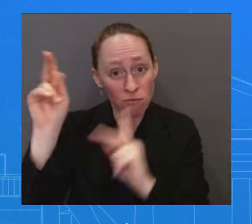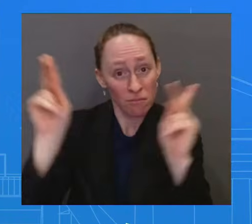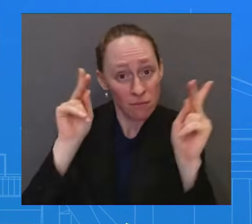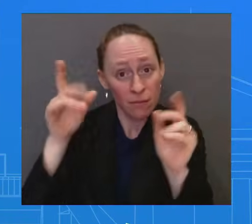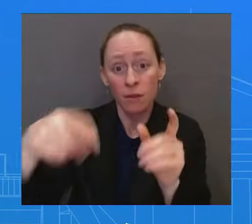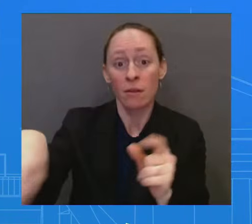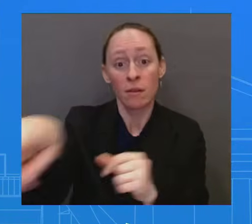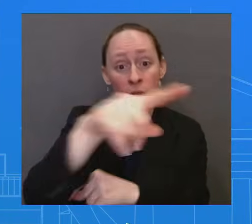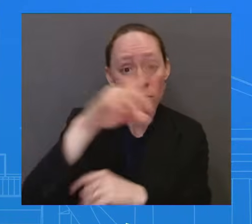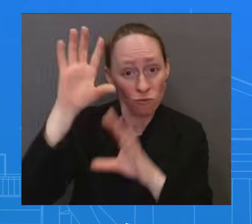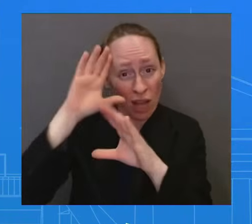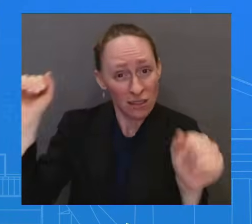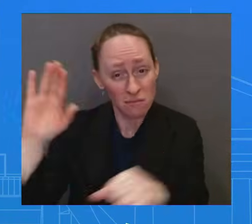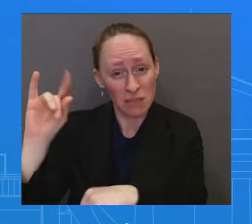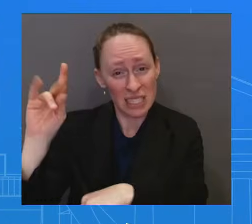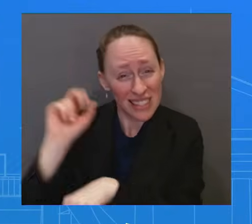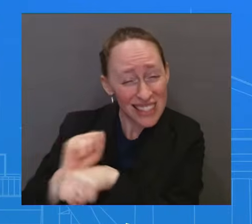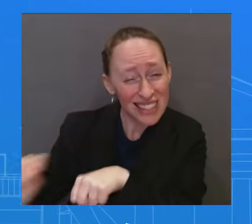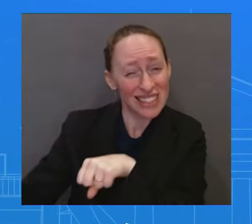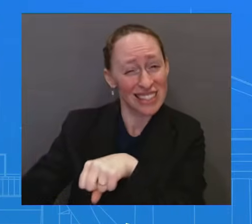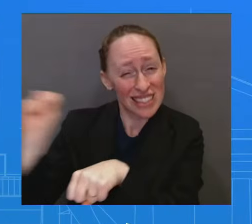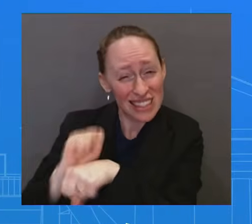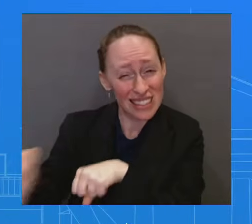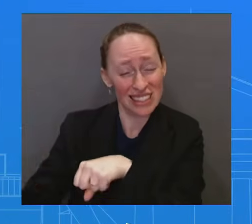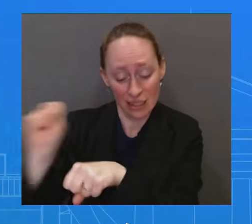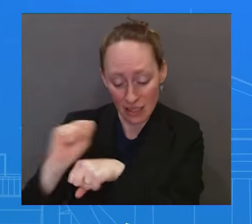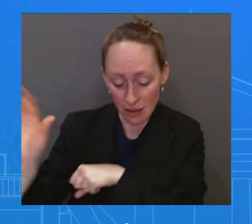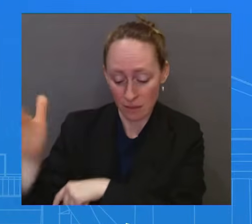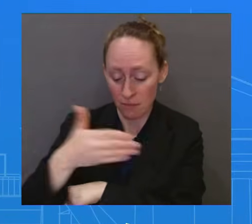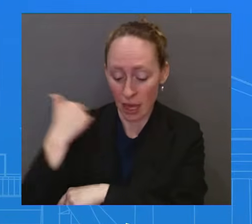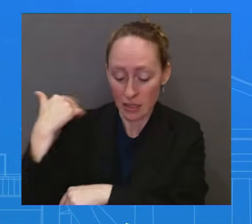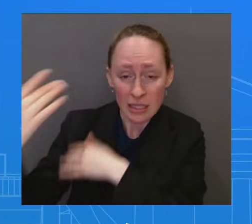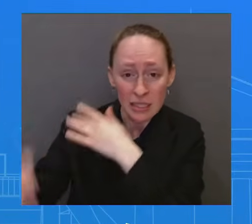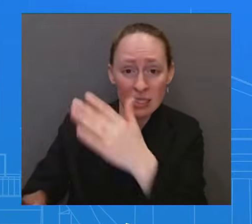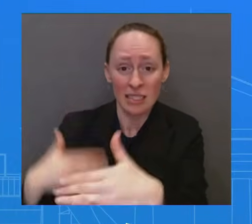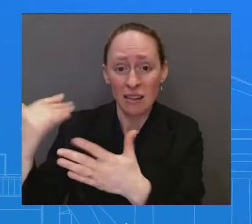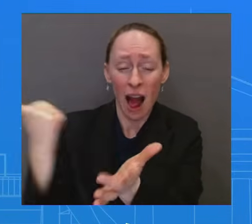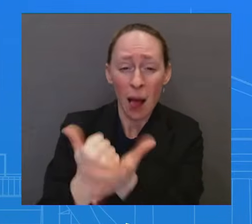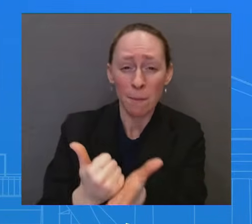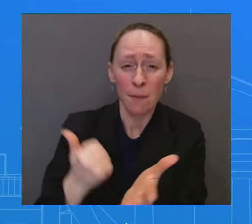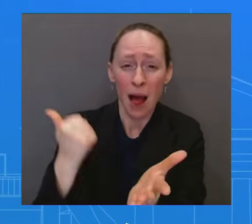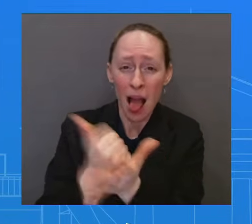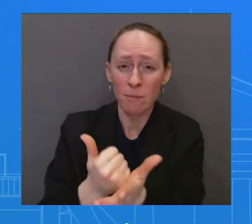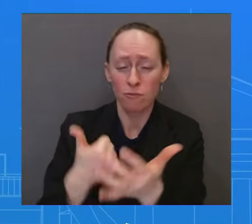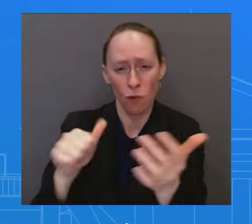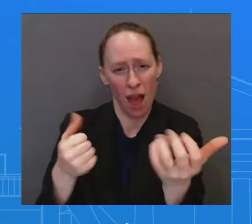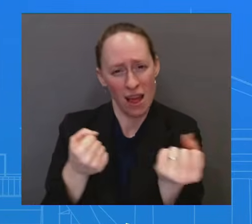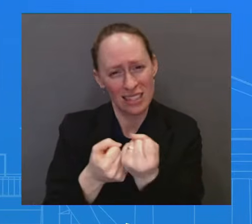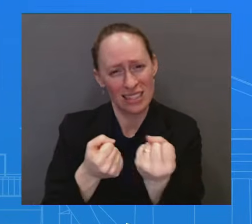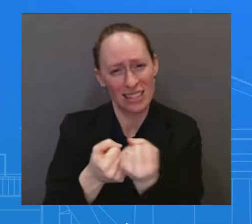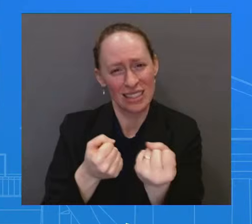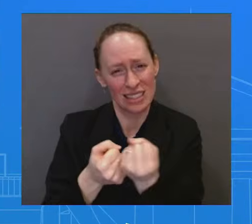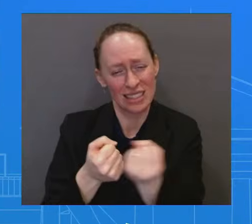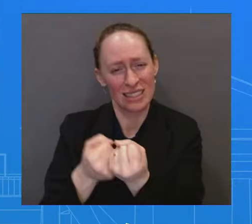in terms of alleviating this -- this pain and suffering of -- of the people of Gaza. And -- and we're going to keep -- we're going to keep doing that.